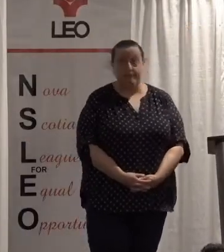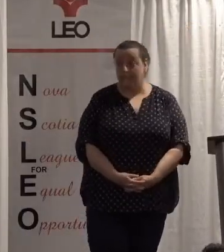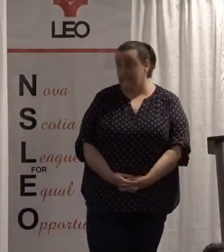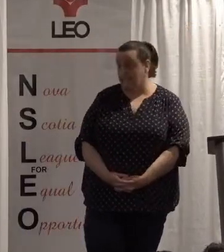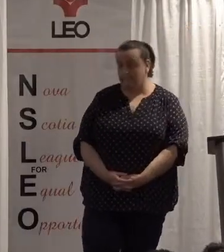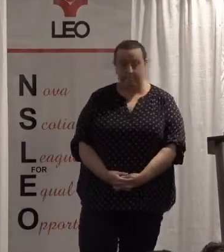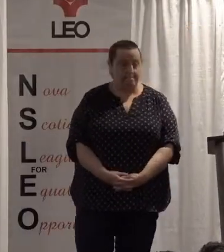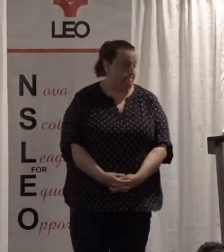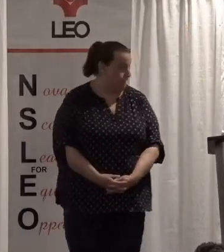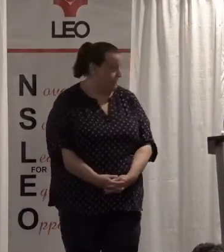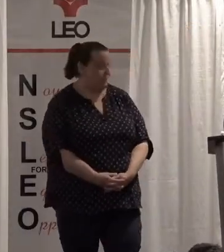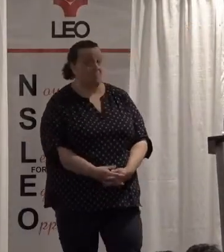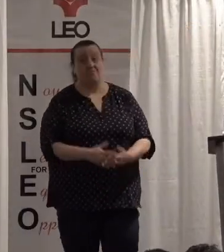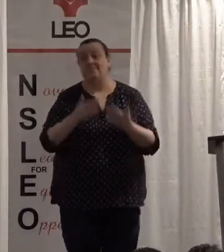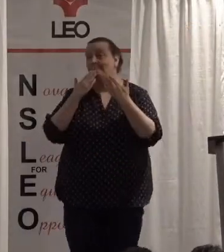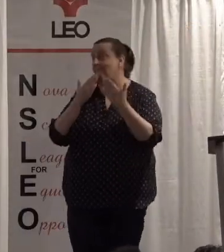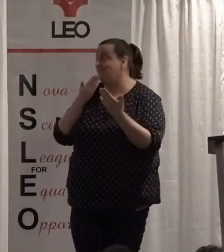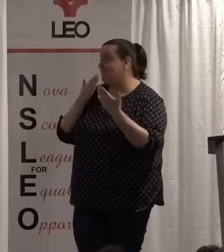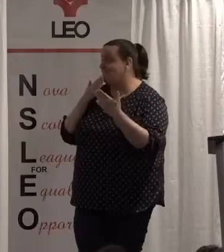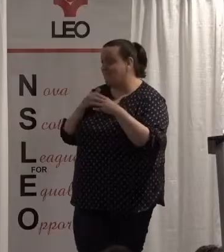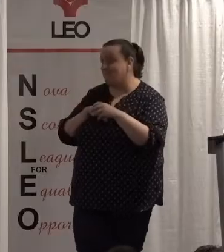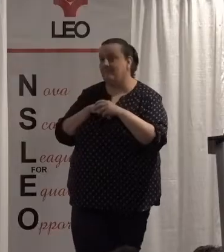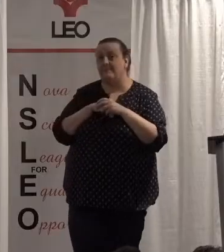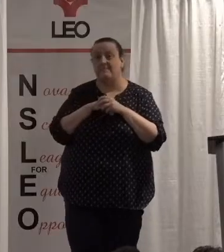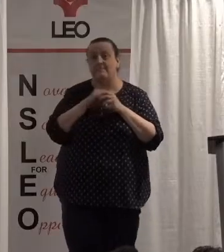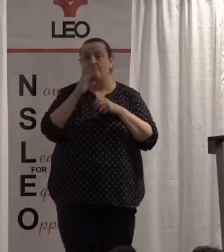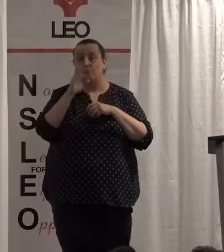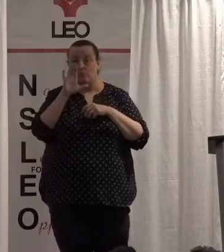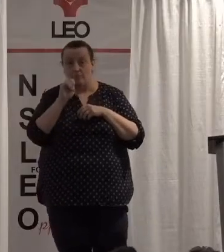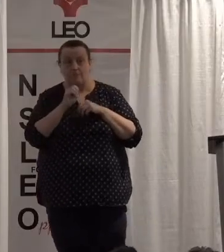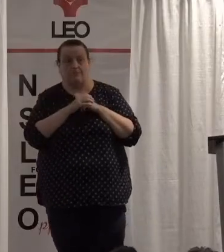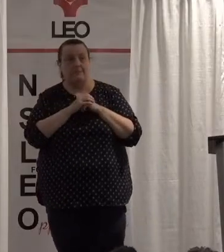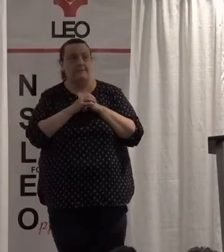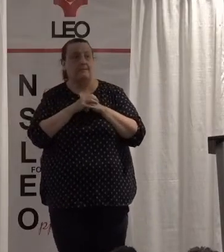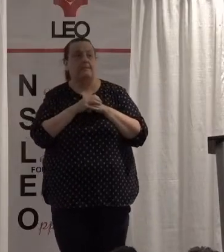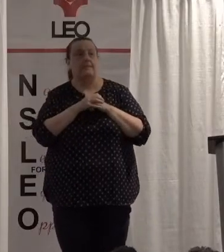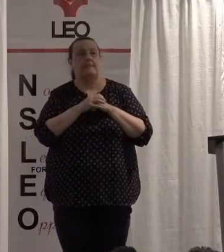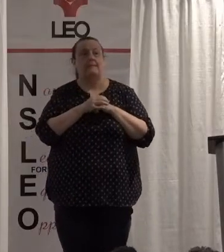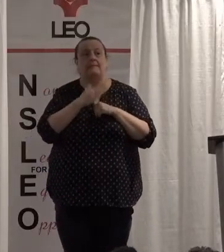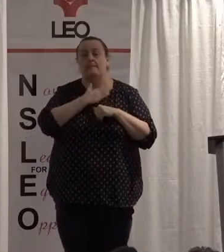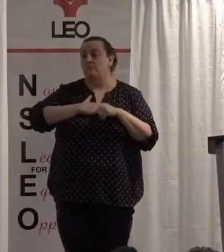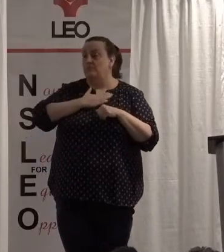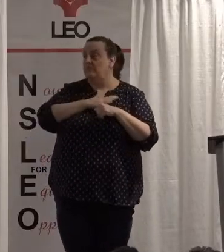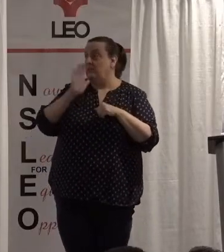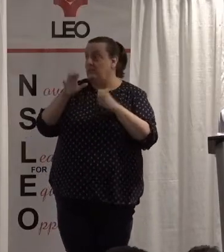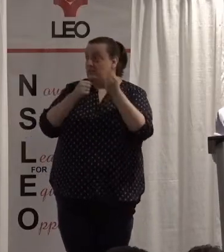THANK YOU SO MUCH, BRUCE. I SO MUCH APPRECIATE YOUR CONTINUED SUPPORT